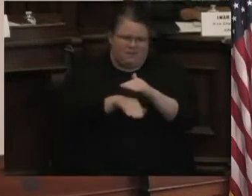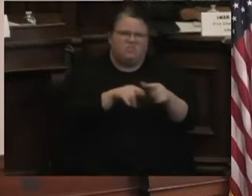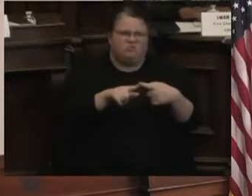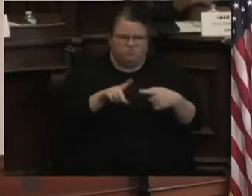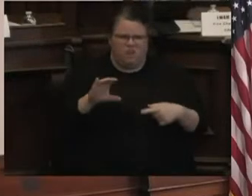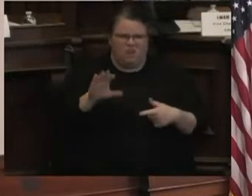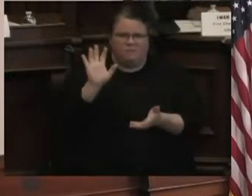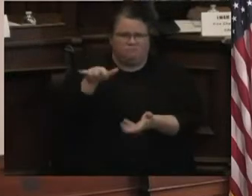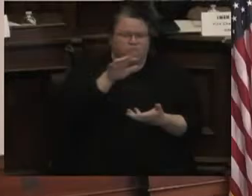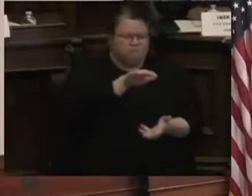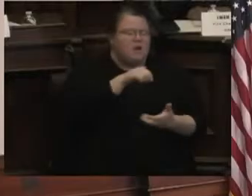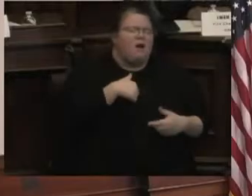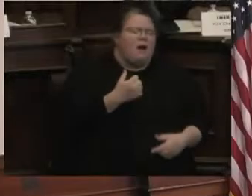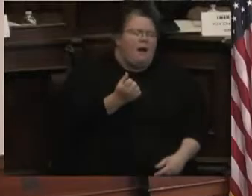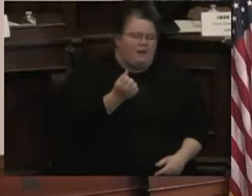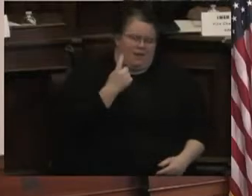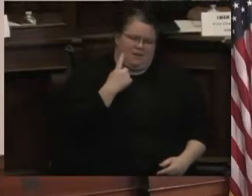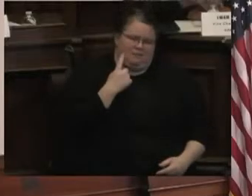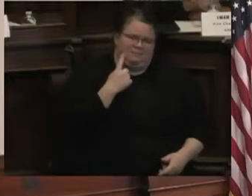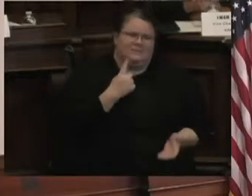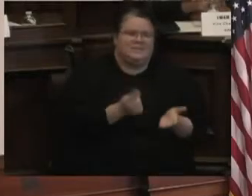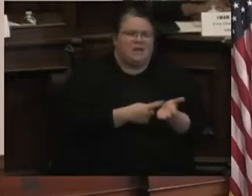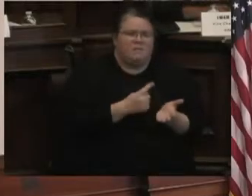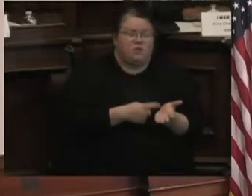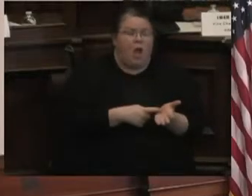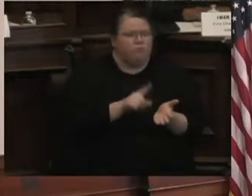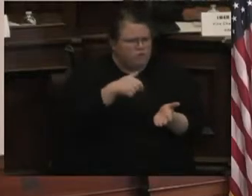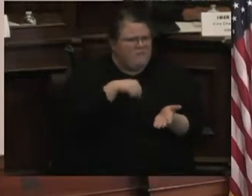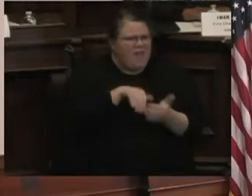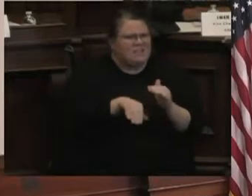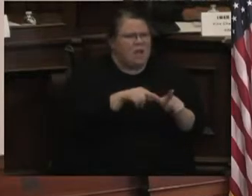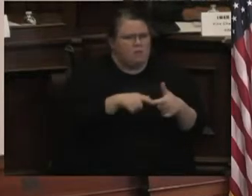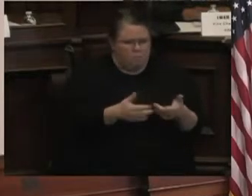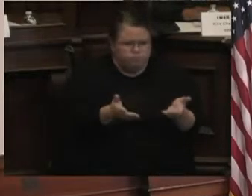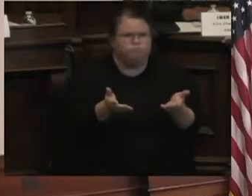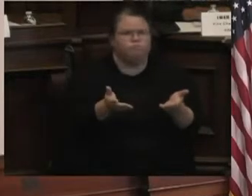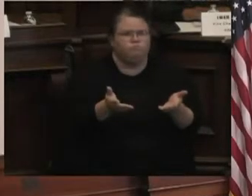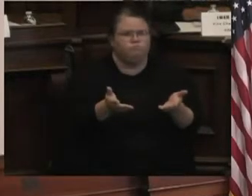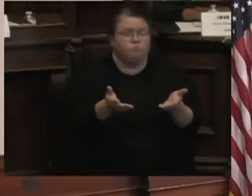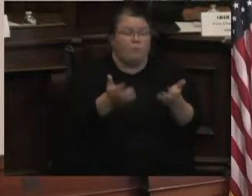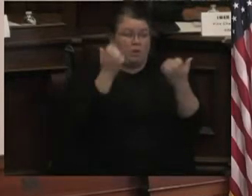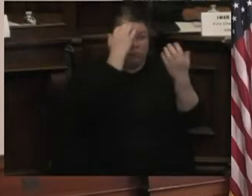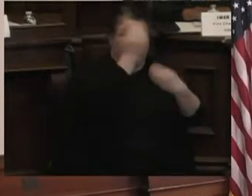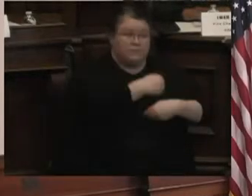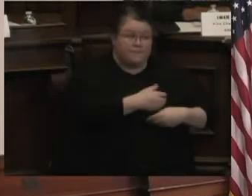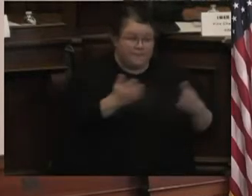to those documents, we as an agency of the city should be allowed access. I get that